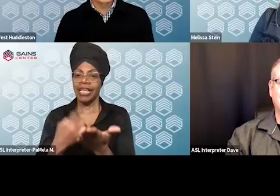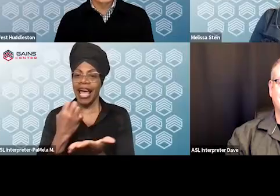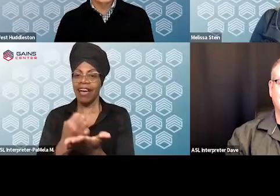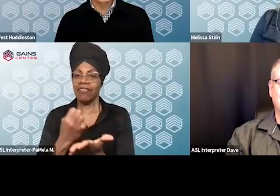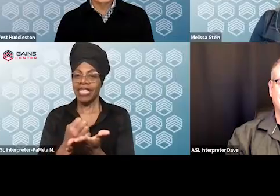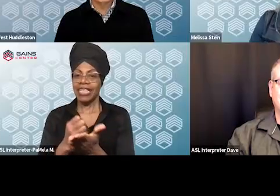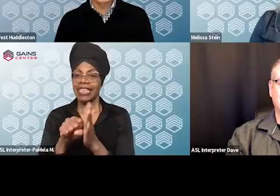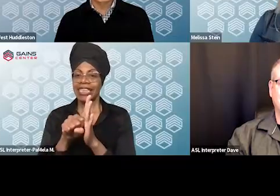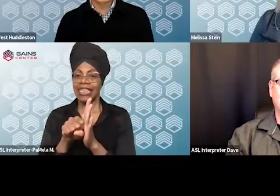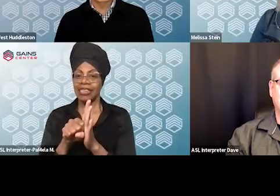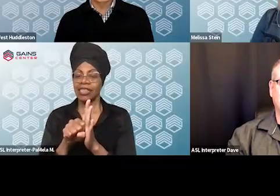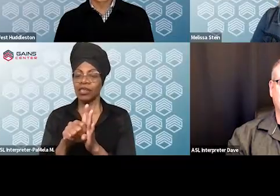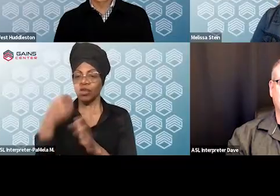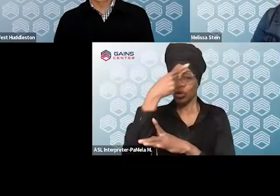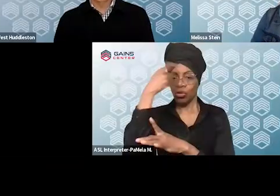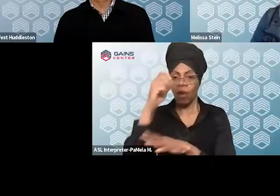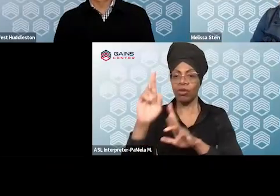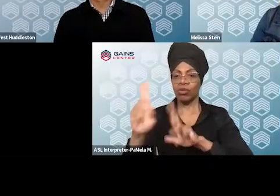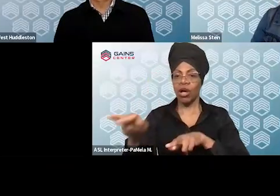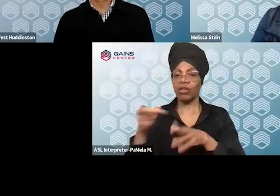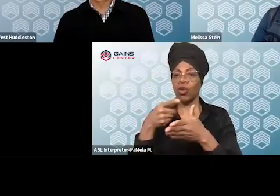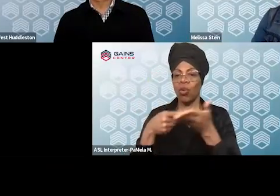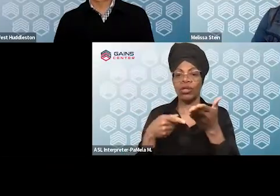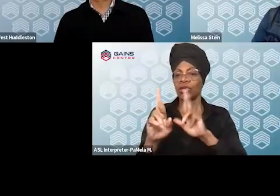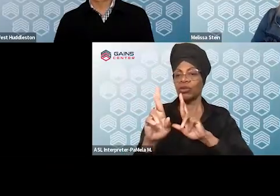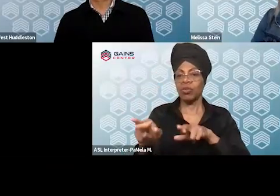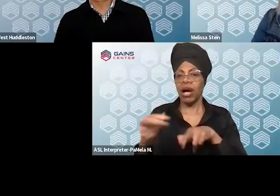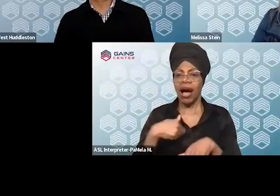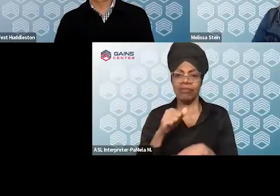What do you say to that when someone says, I'm not sure if they're being manipulative